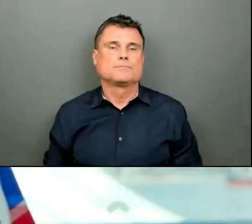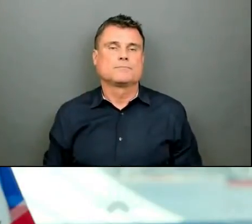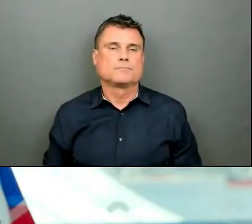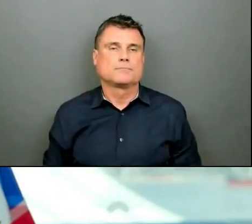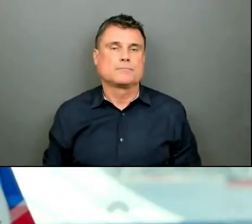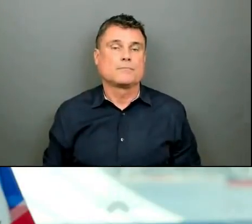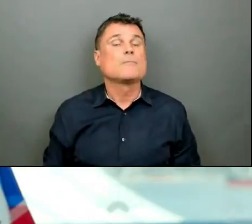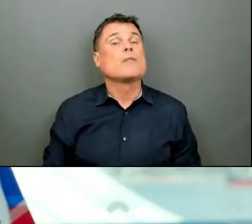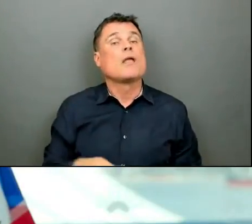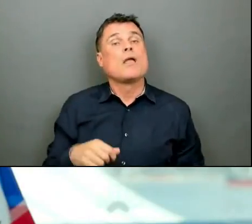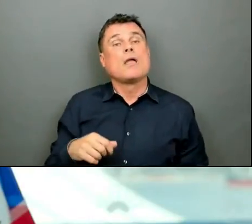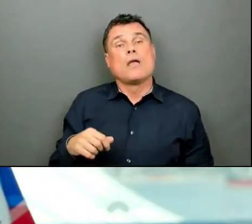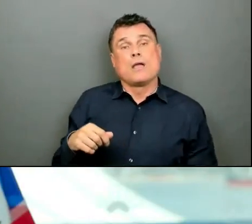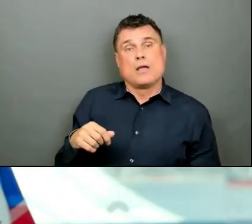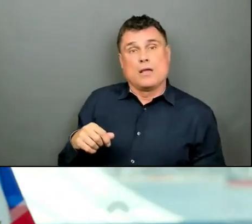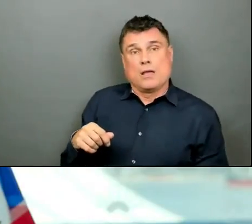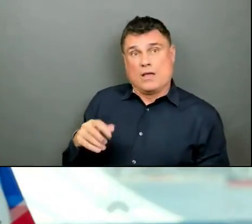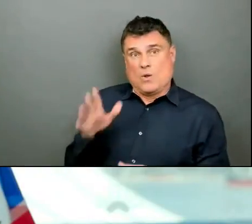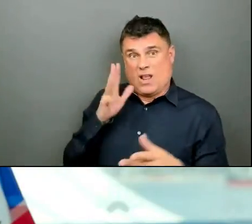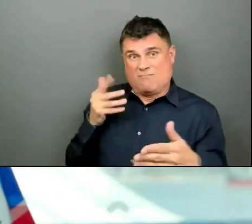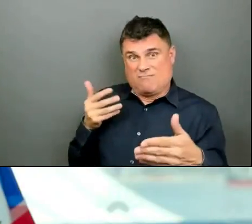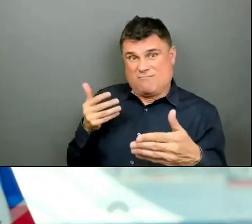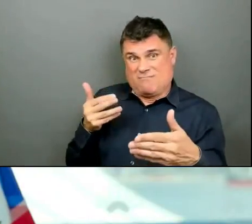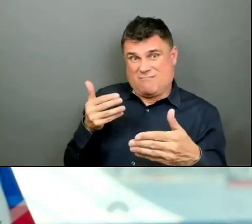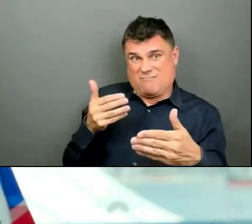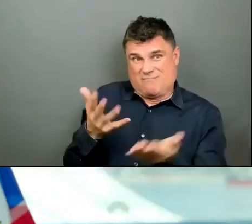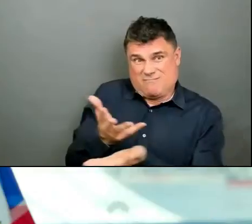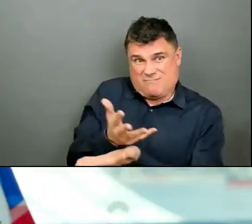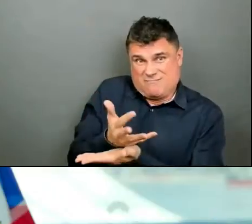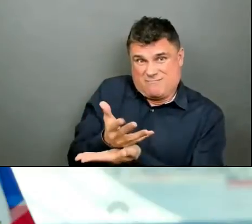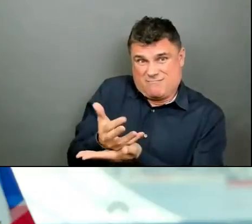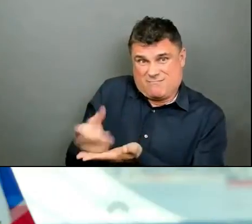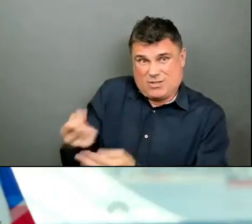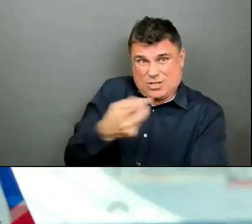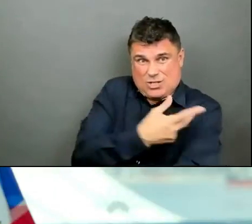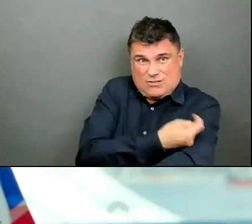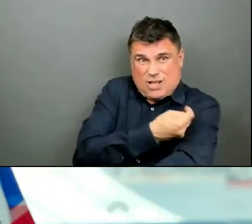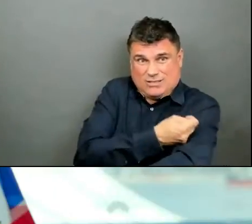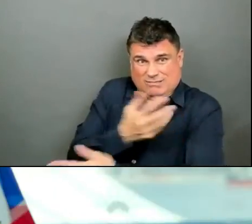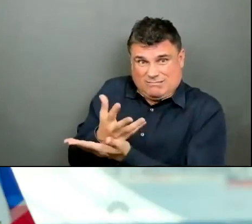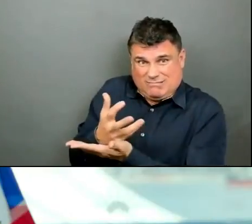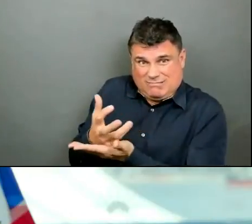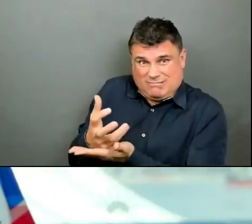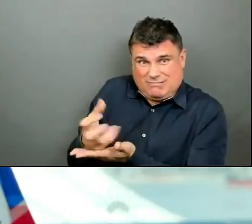the period when WRE are supposed to use the doses we received on Friday and Saturday and